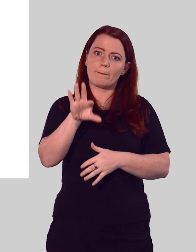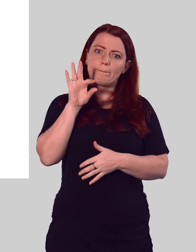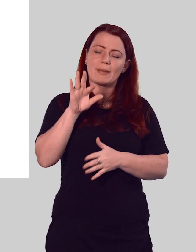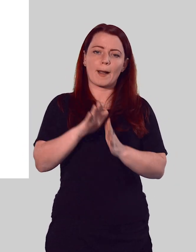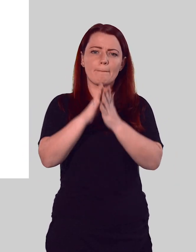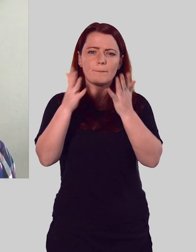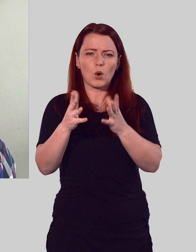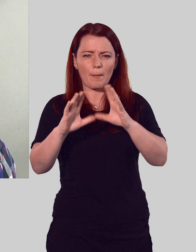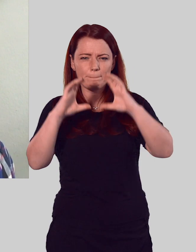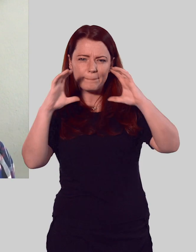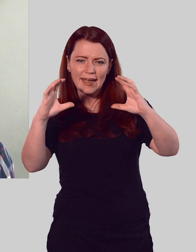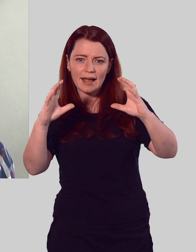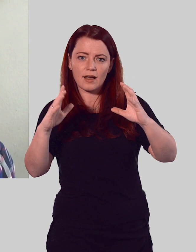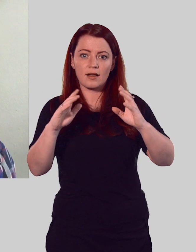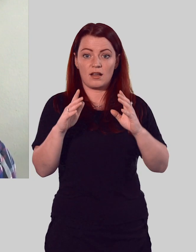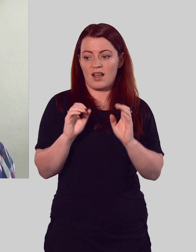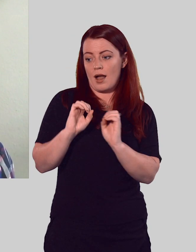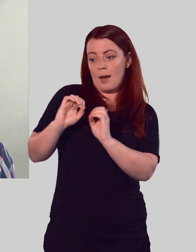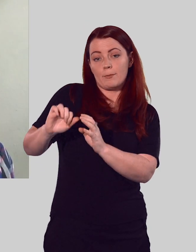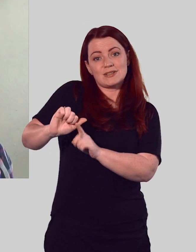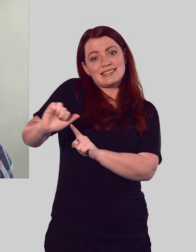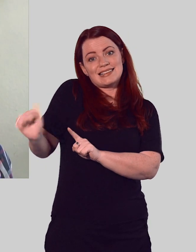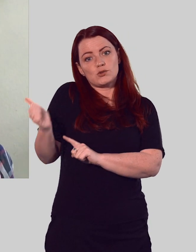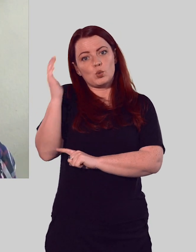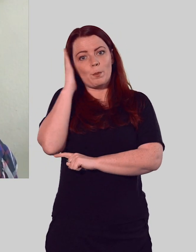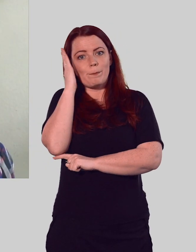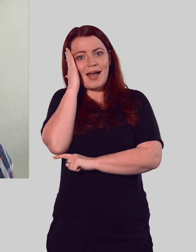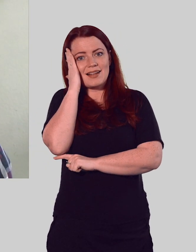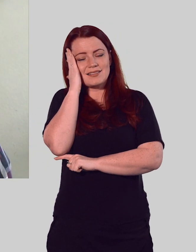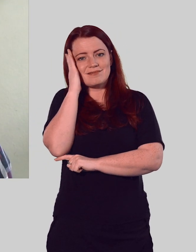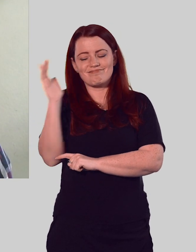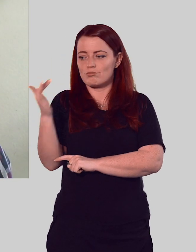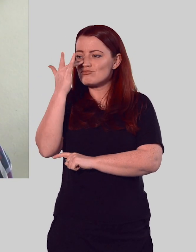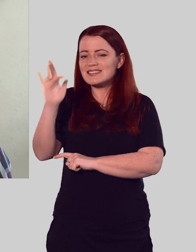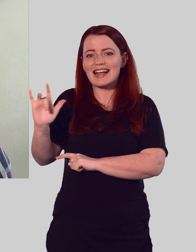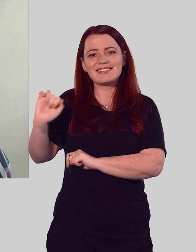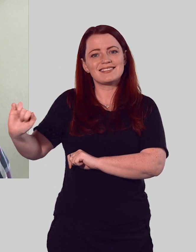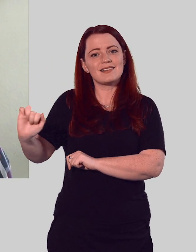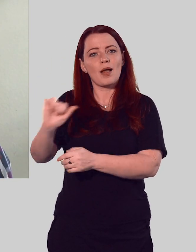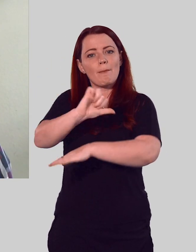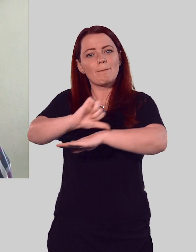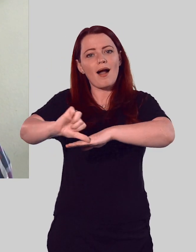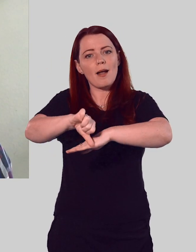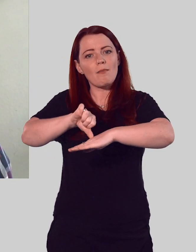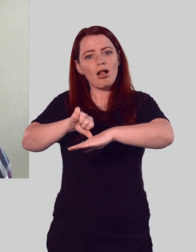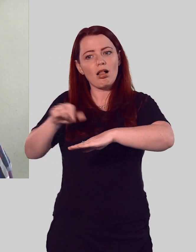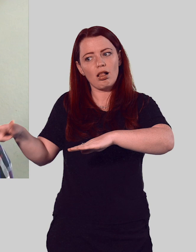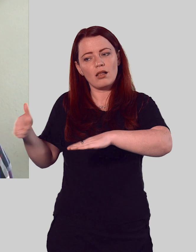and place it by your bedside to play the Gideon Bible that you often find in hotel rooms.